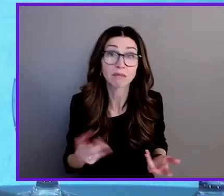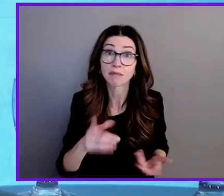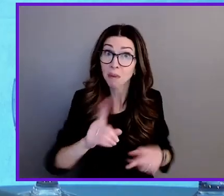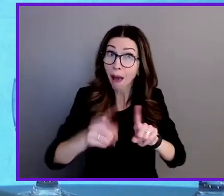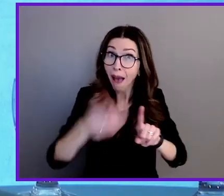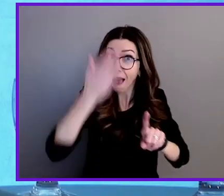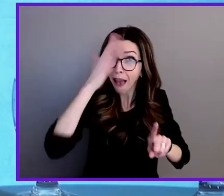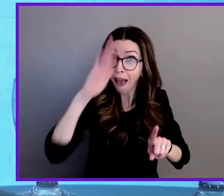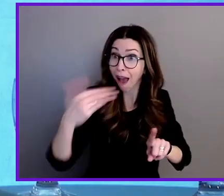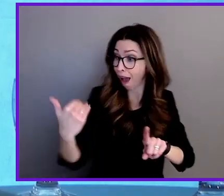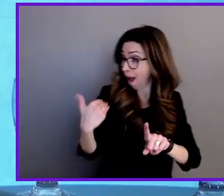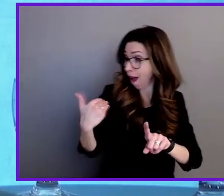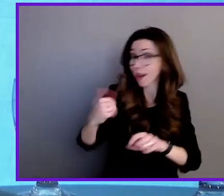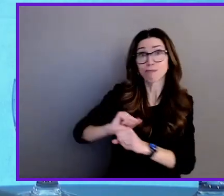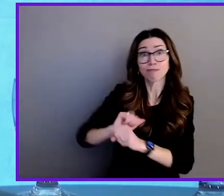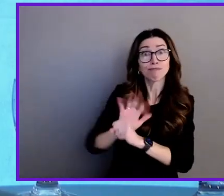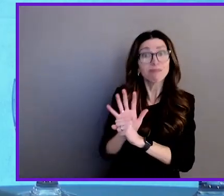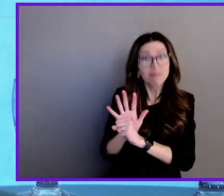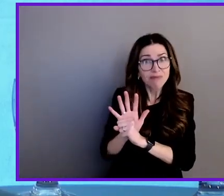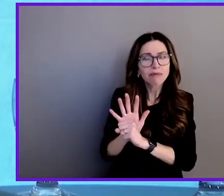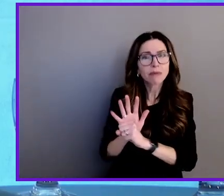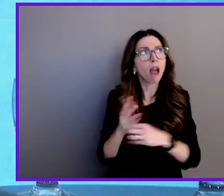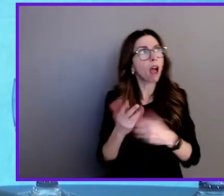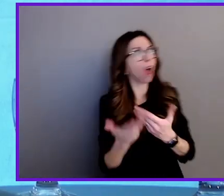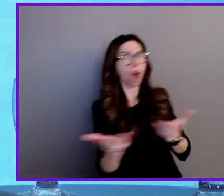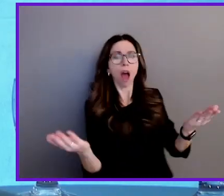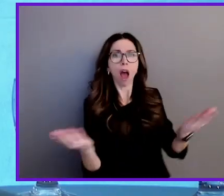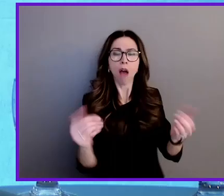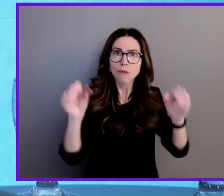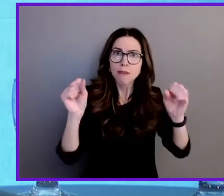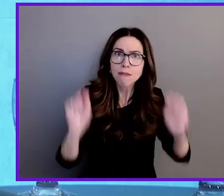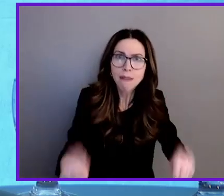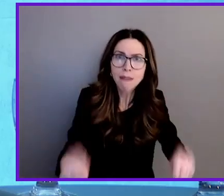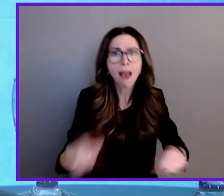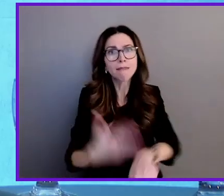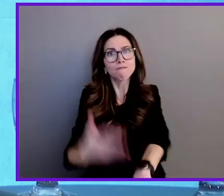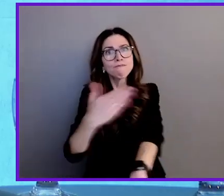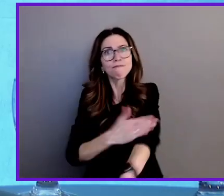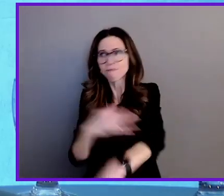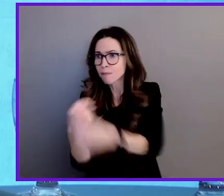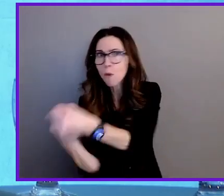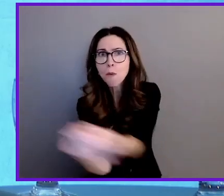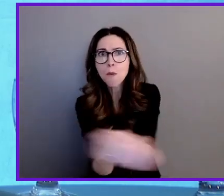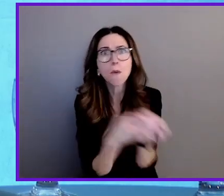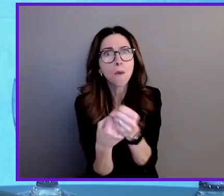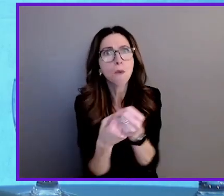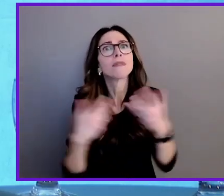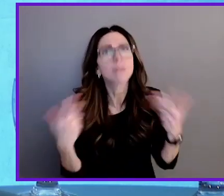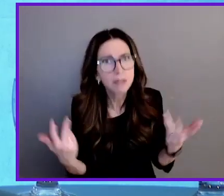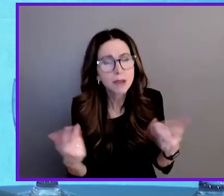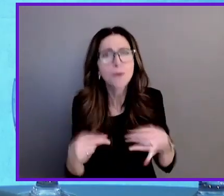a system to support everybody, including artists and cultural workers,